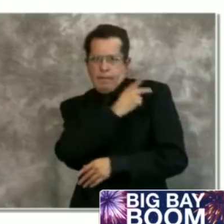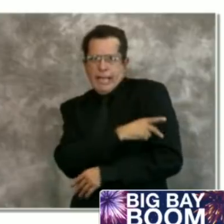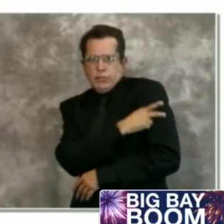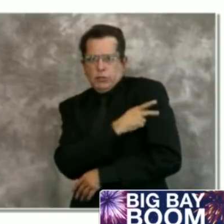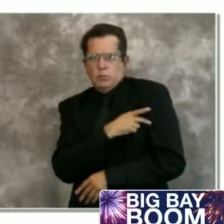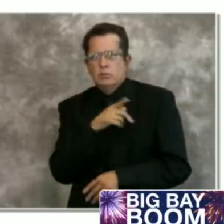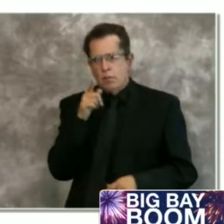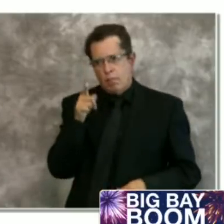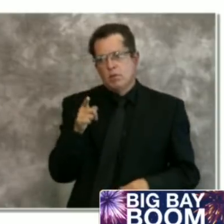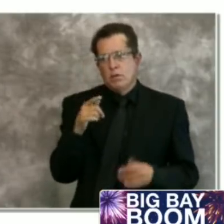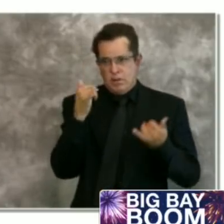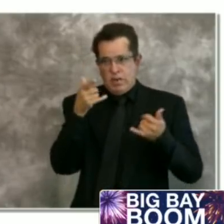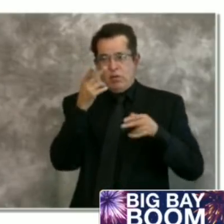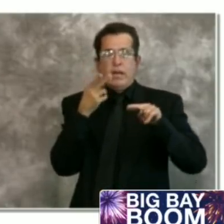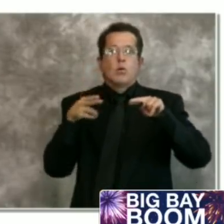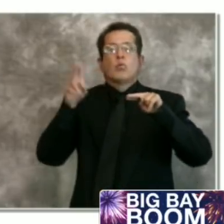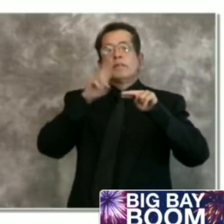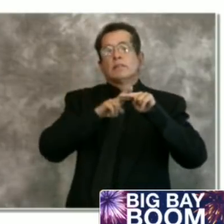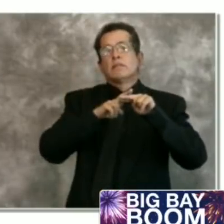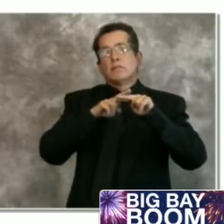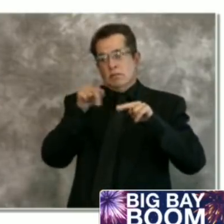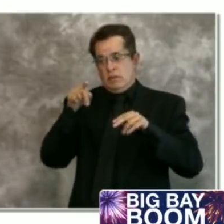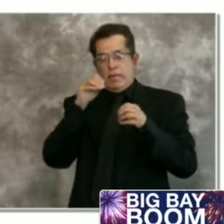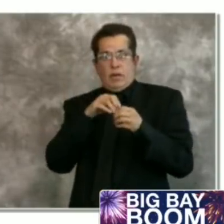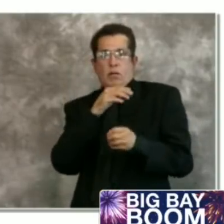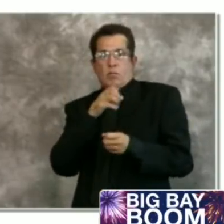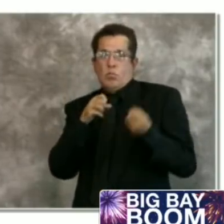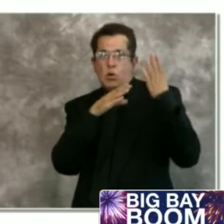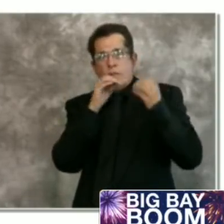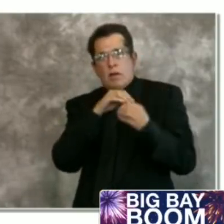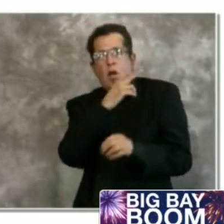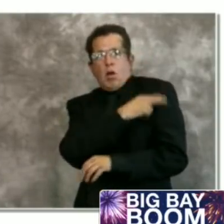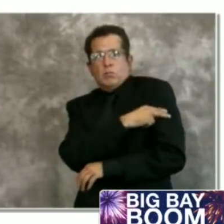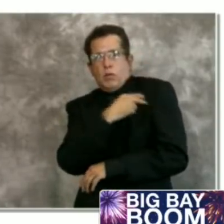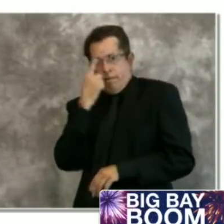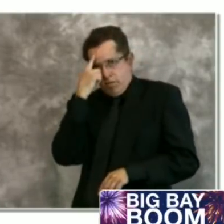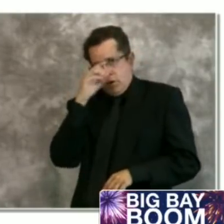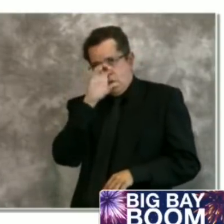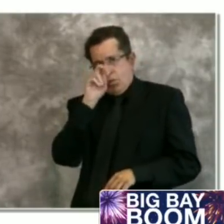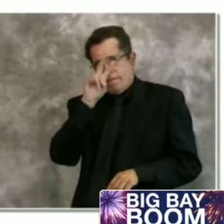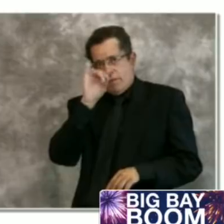LIGHT. THIS SLIDE IN TERMS OF NEW ICU PATIENTS AND AS STATED